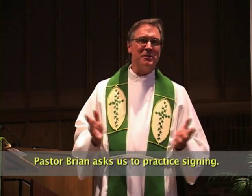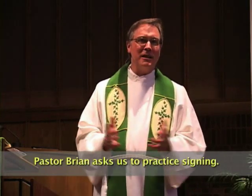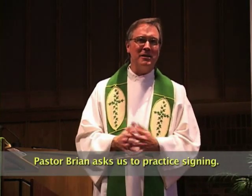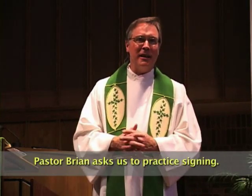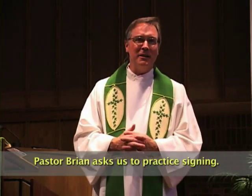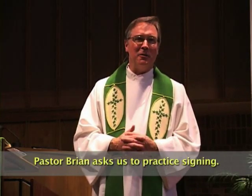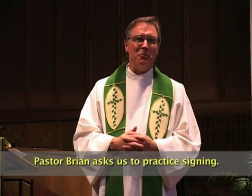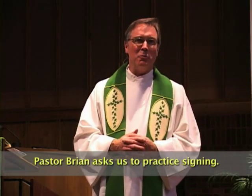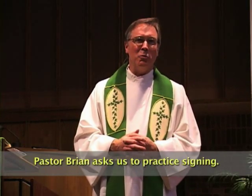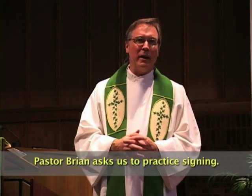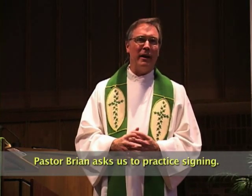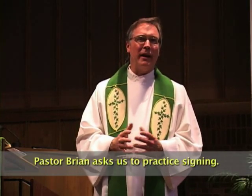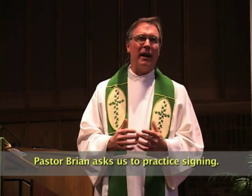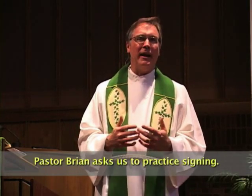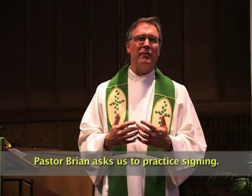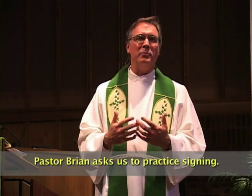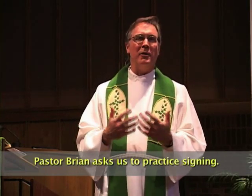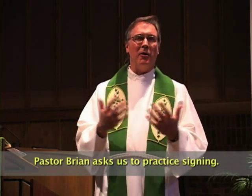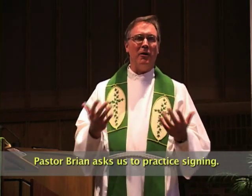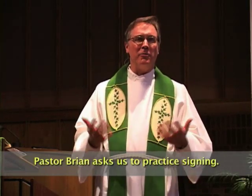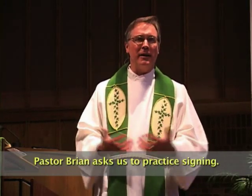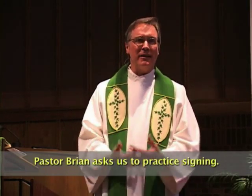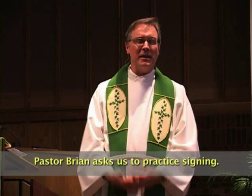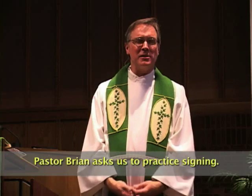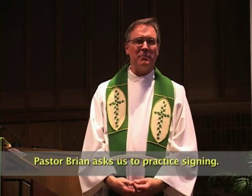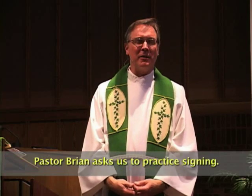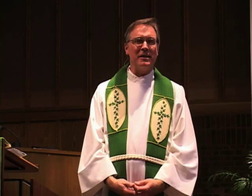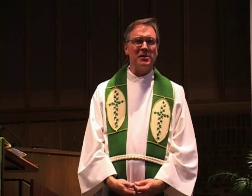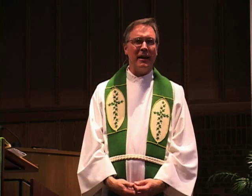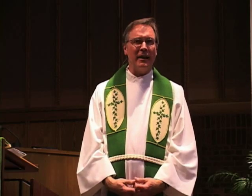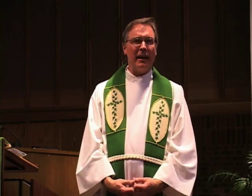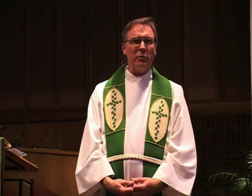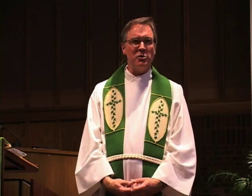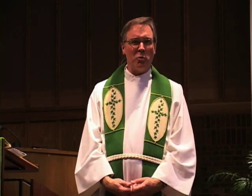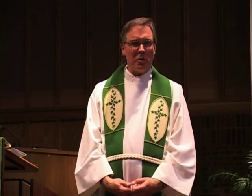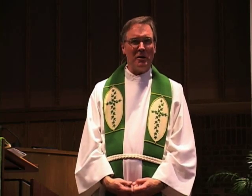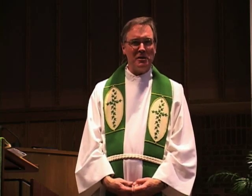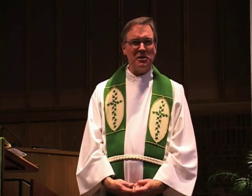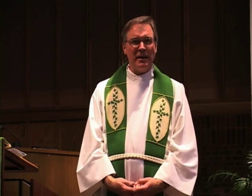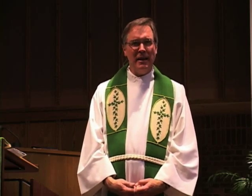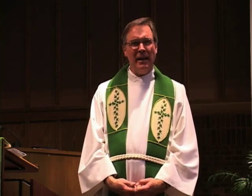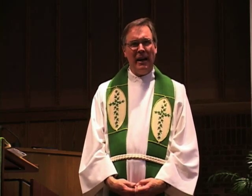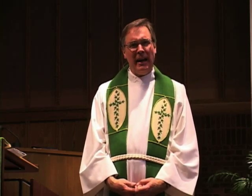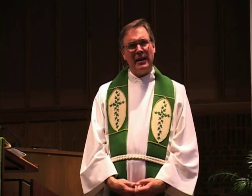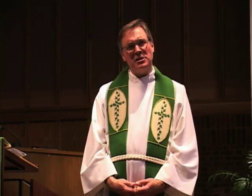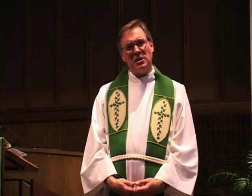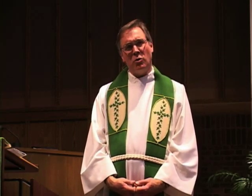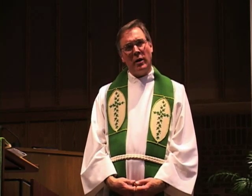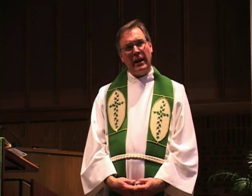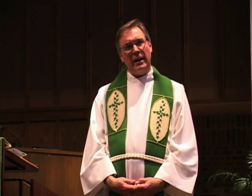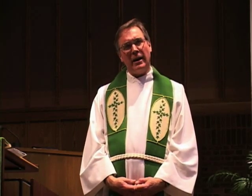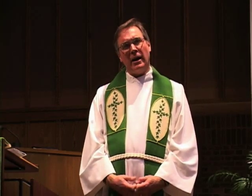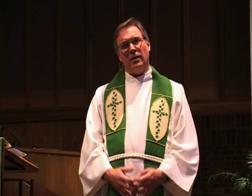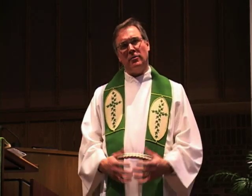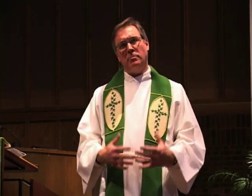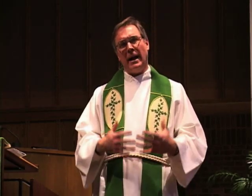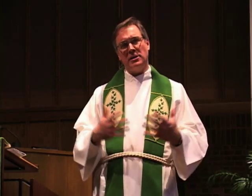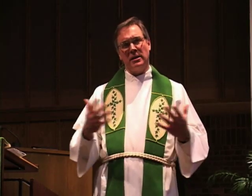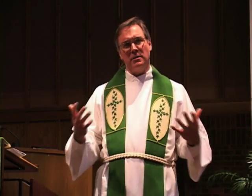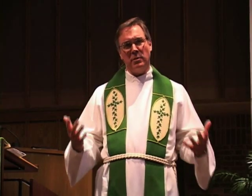sideways as she brings them down about a foot] Like you're making a table. [Caption: Table] Donna: One of the things we do when we're here for communion is we Eat [she holds her fingers and thumb together like she is holding a piece of food and brings them to her lips]. [Cut to the children facing her and practicing the signs]. [Cut to Donna] If Pastor Brian wanted to next week, when he's inviting people to come to communion. He could say come [she signs come] to the table [she signs table] and eat [she signs eat]. [Caption: Eat] [Fade to Pastor Walter Lockhart at Christ Community's pulpit] [Subtitle: Scripture and Inspirational Reading] Walter: Hear these words of Lao Tzu [Caption: Pastor Walter Lockhart reads a verse